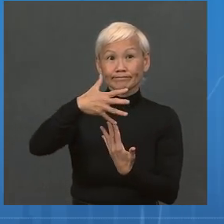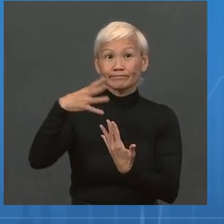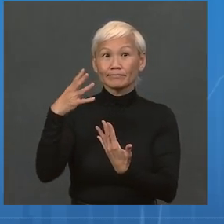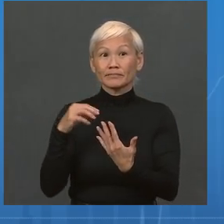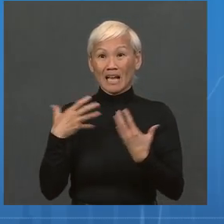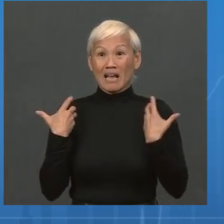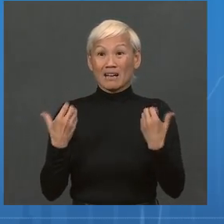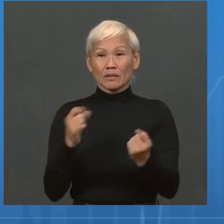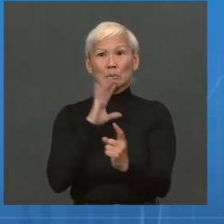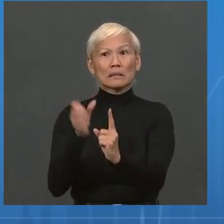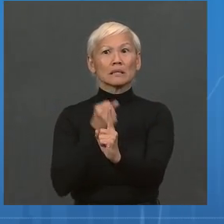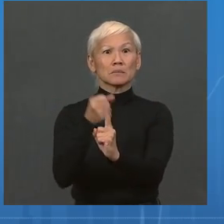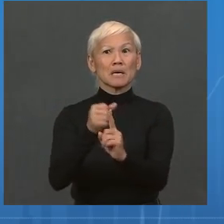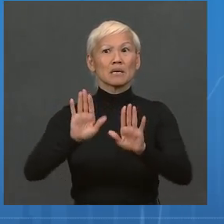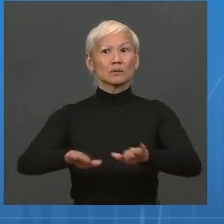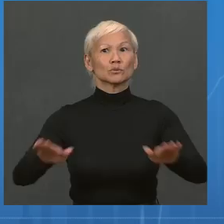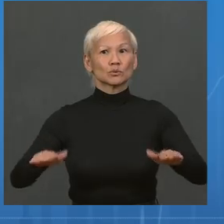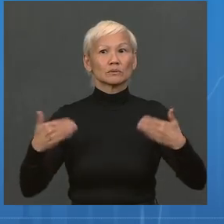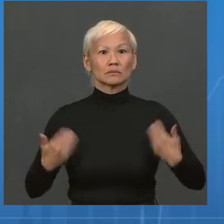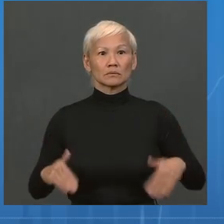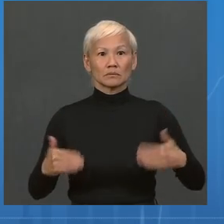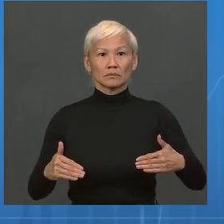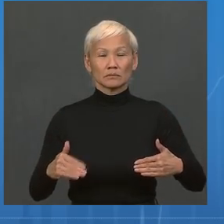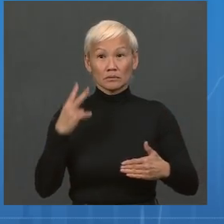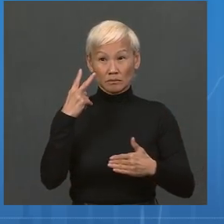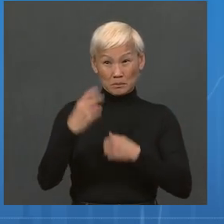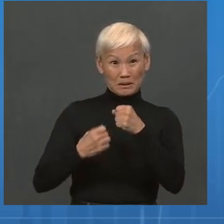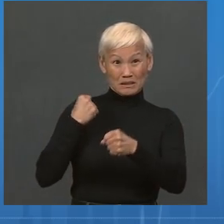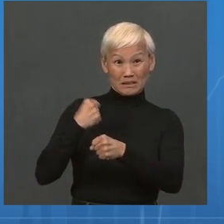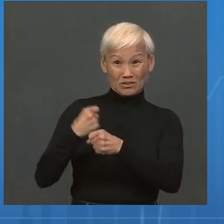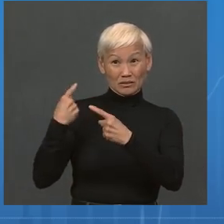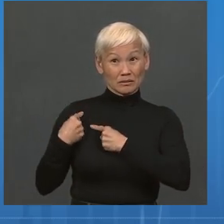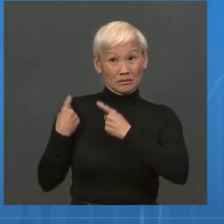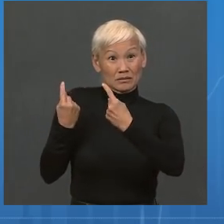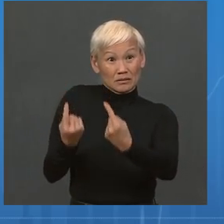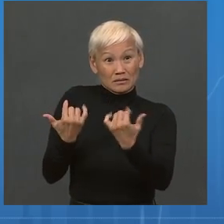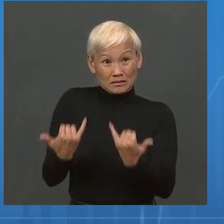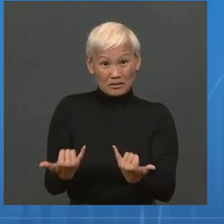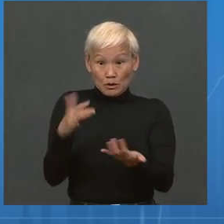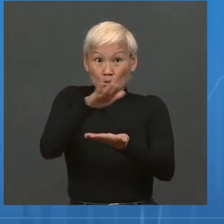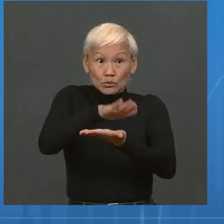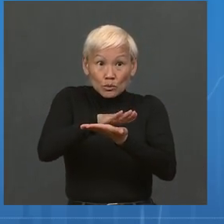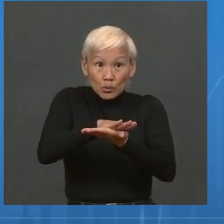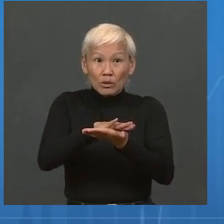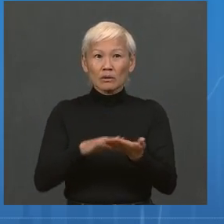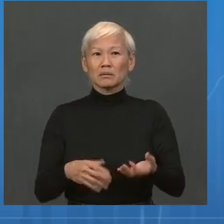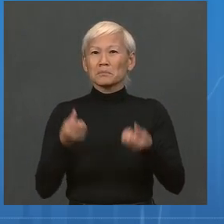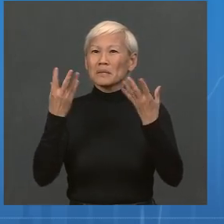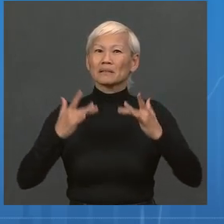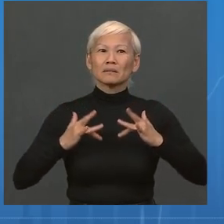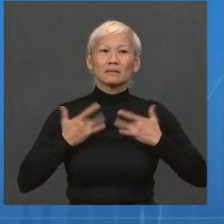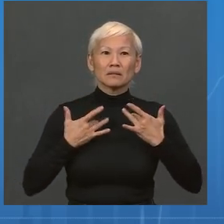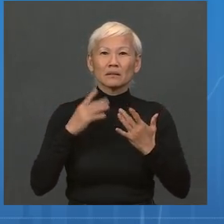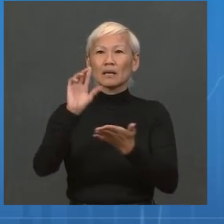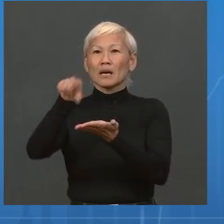For almost two years, schools and many milestone celebrations have been fundamentally changed.